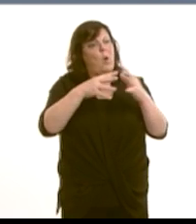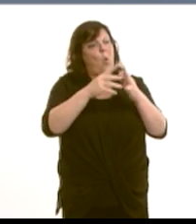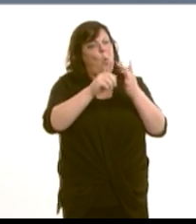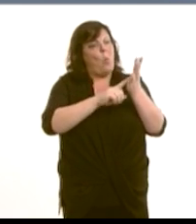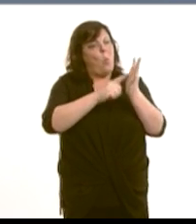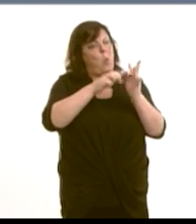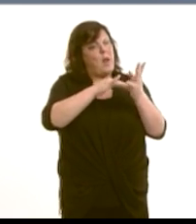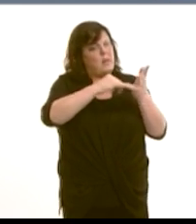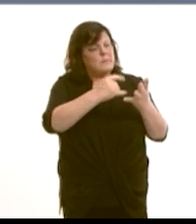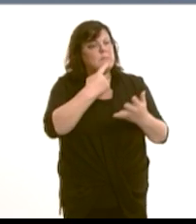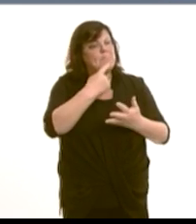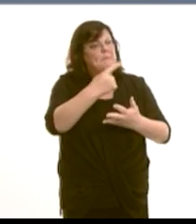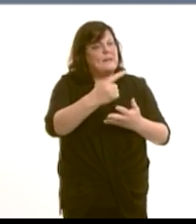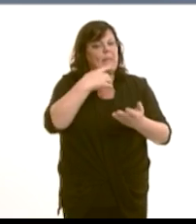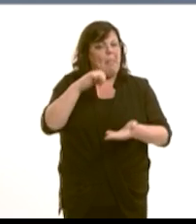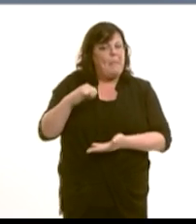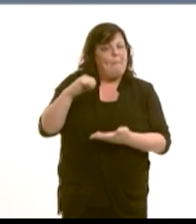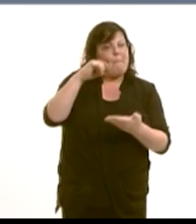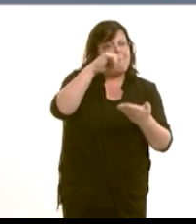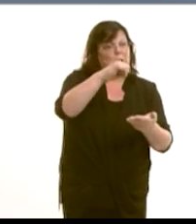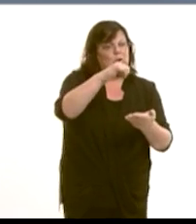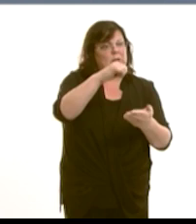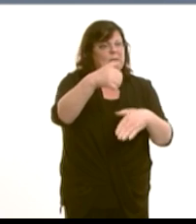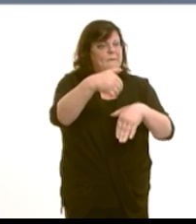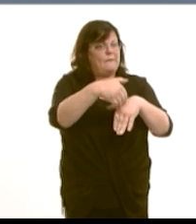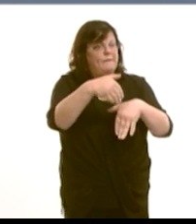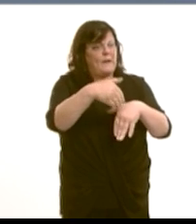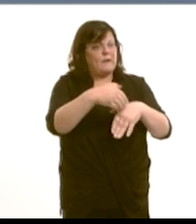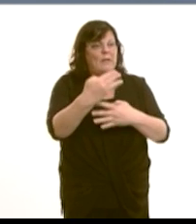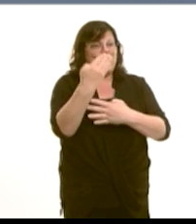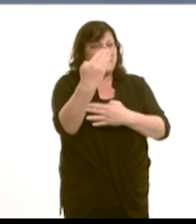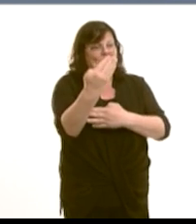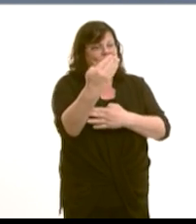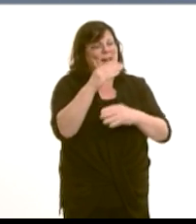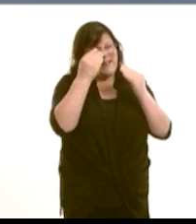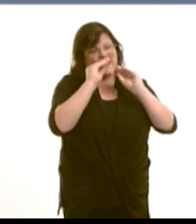had significant budget implications over the nine education commitments that were made